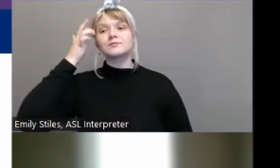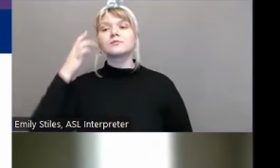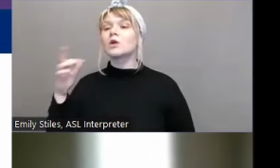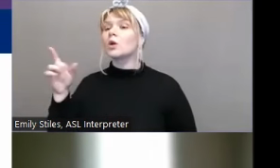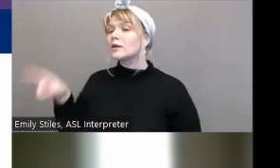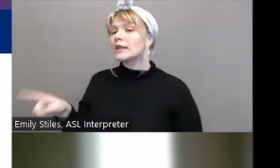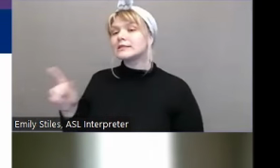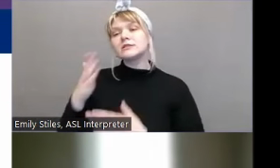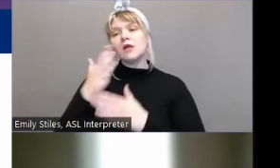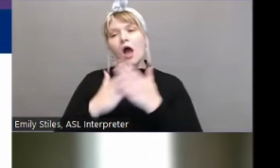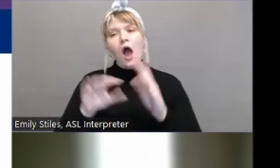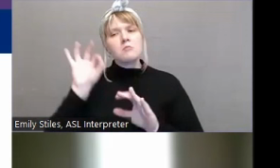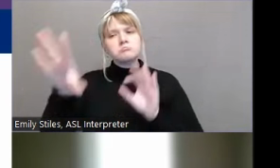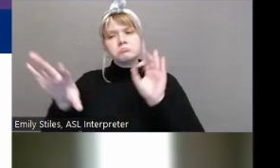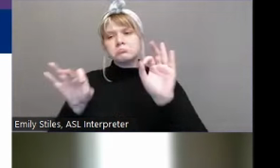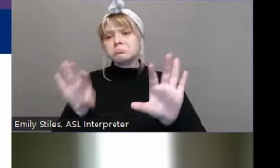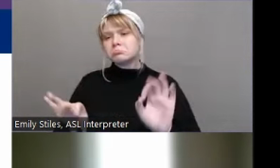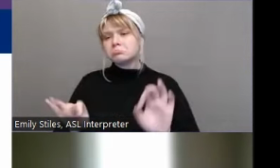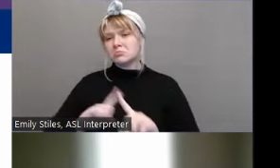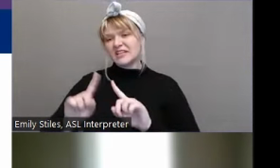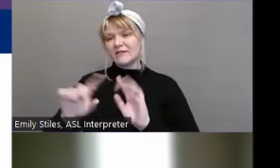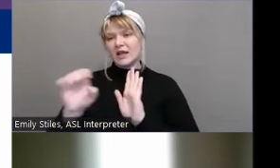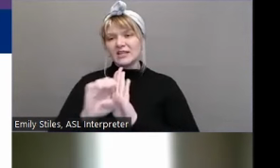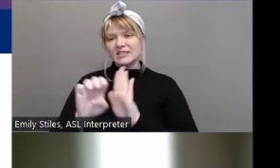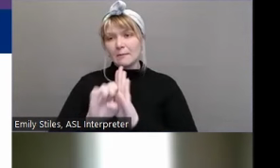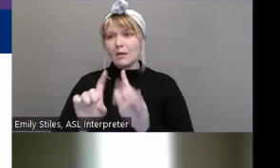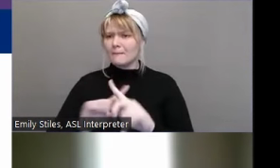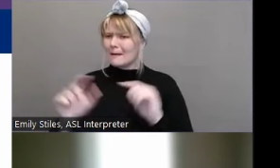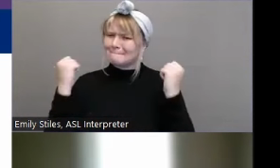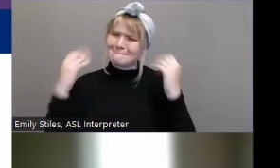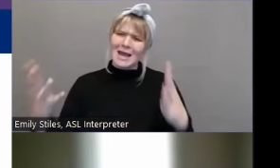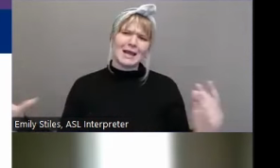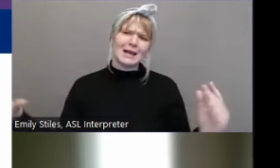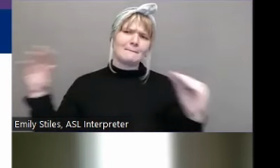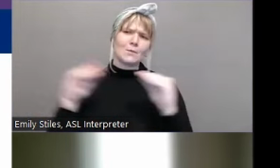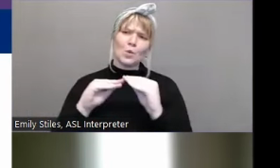There are thousands of pieces of equipment out there that would fall under assistive technology.